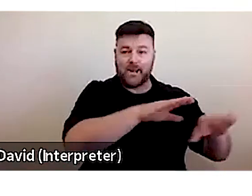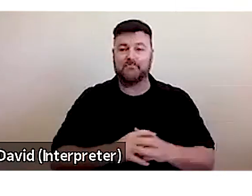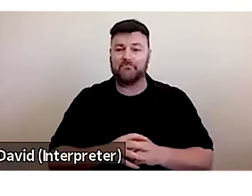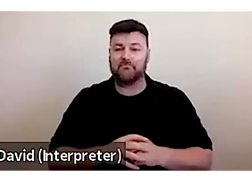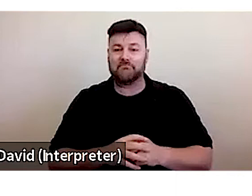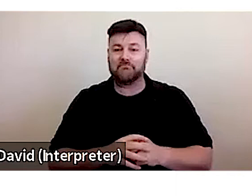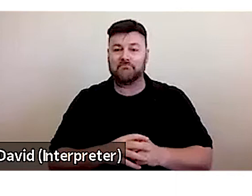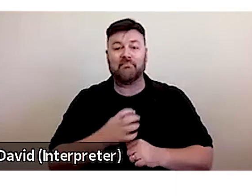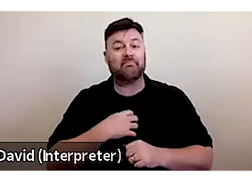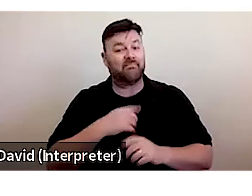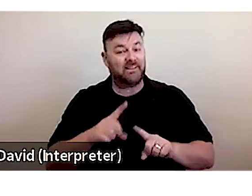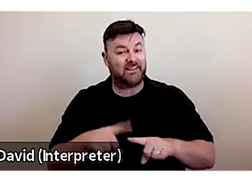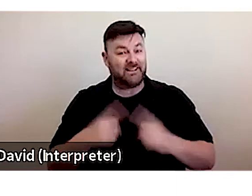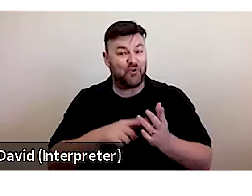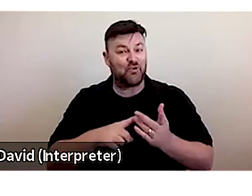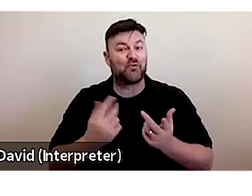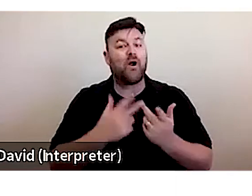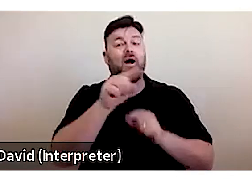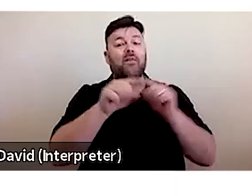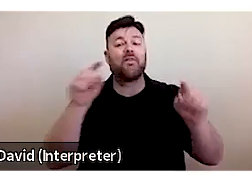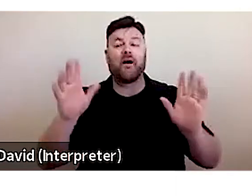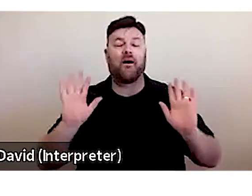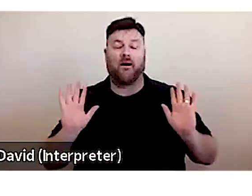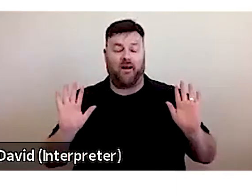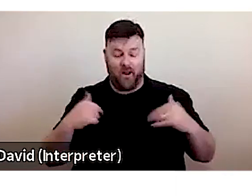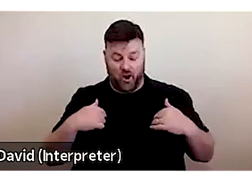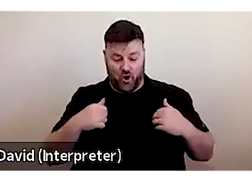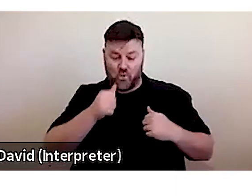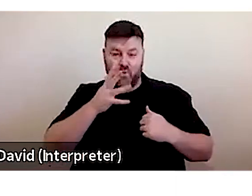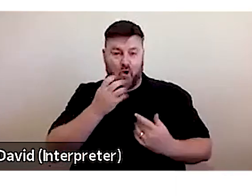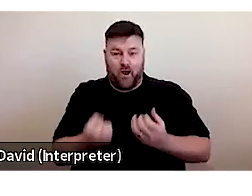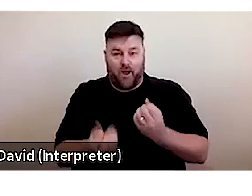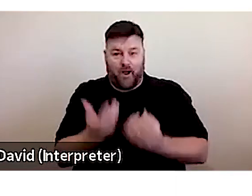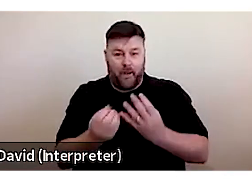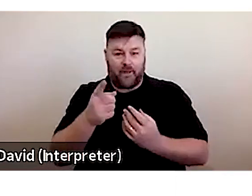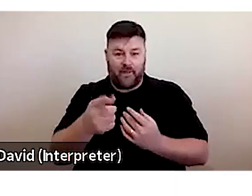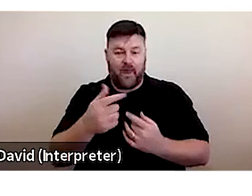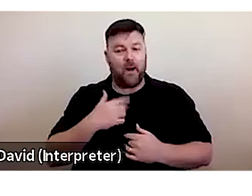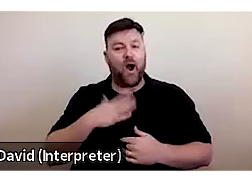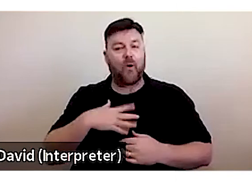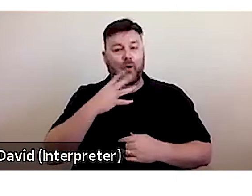I'm not even going to pull that apart. I really want you to think about that yourself.